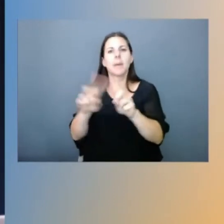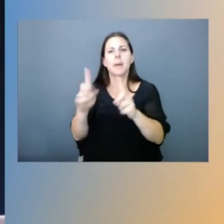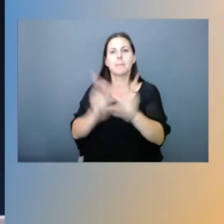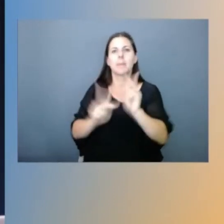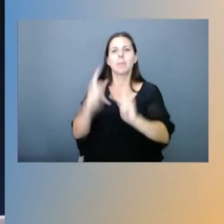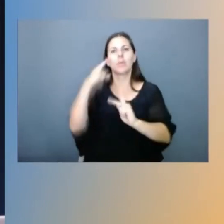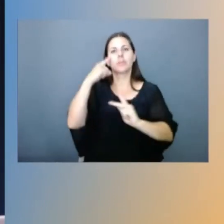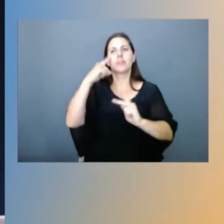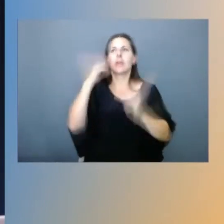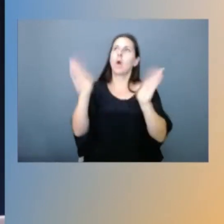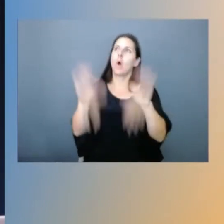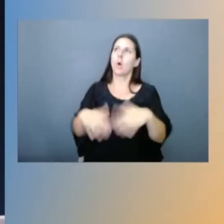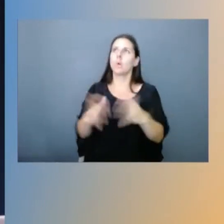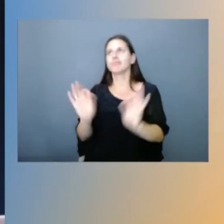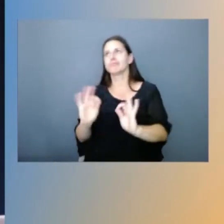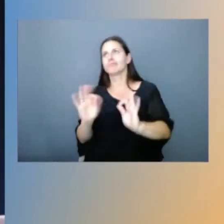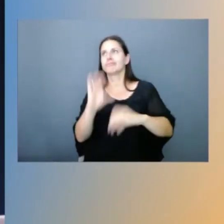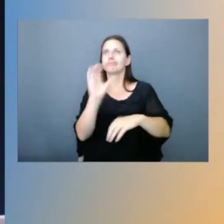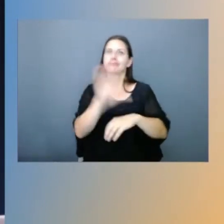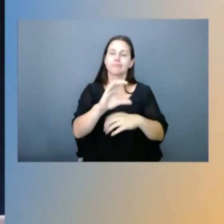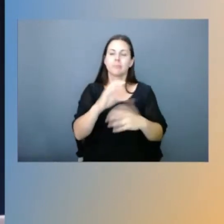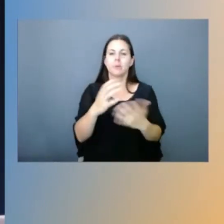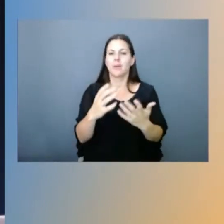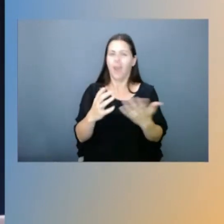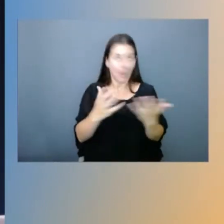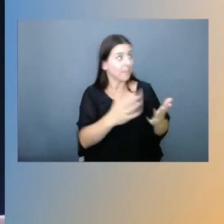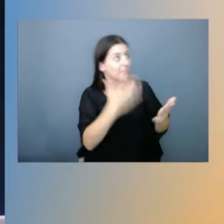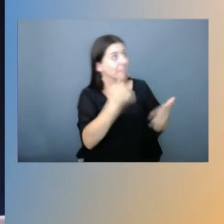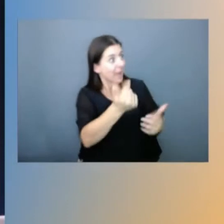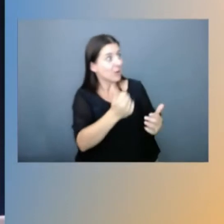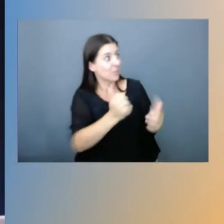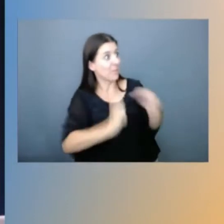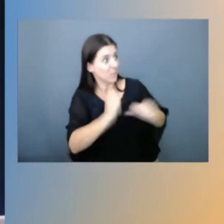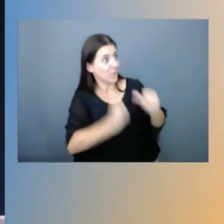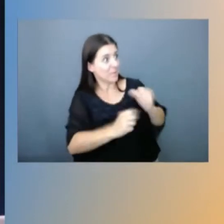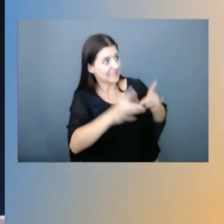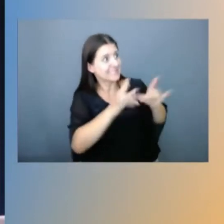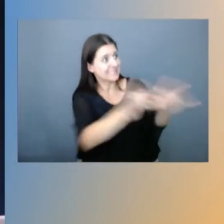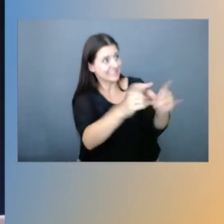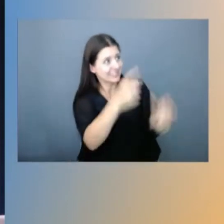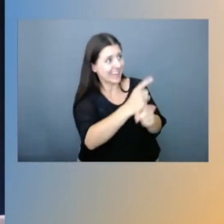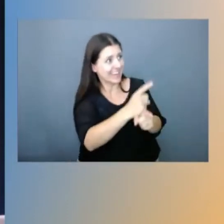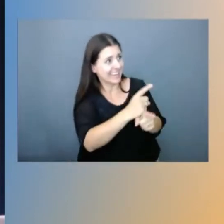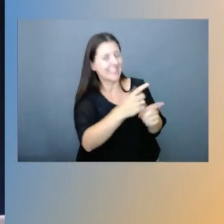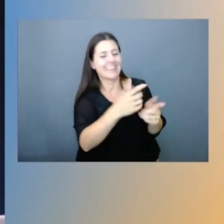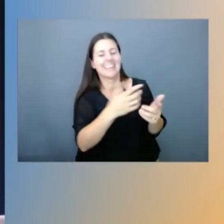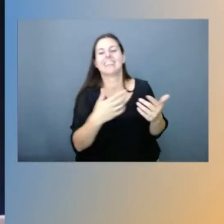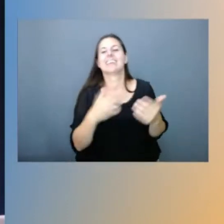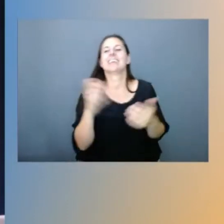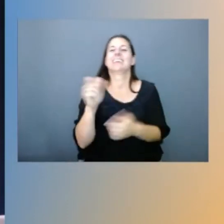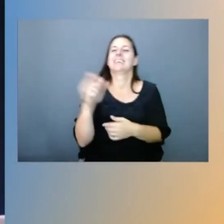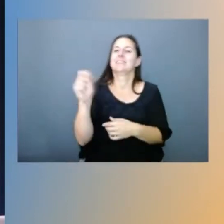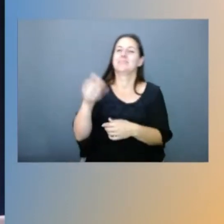[Martin] It's fantastic, get better performance and help the environment at the same time. Right, I mean, this is kind of like, you know, and also,